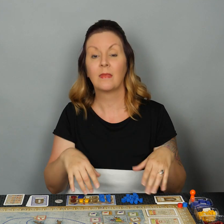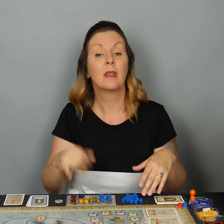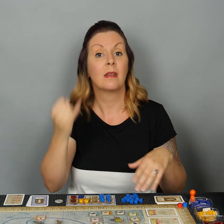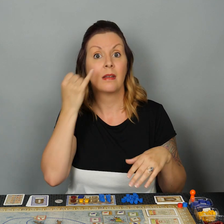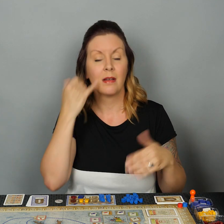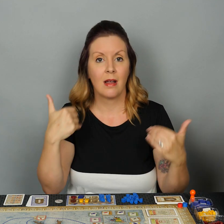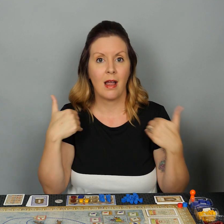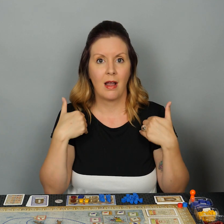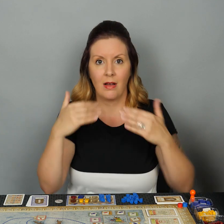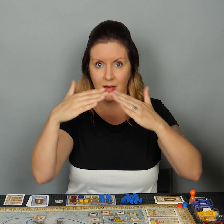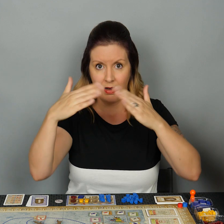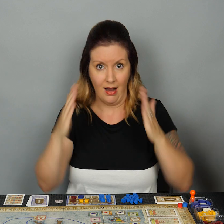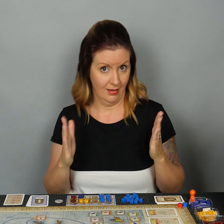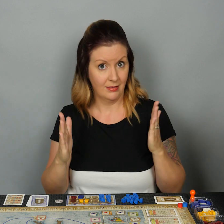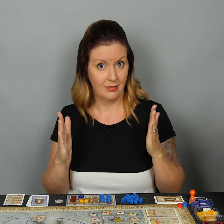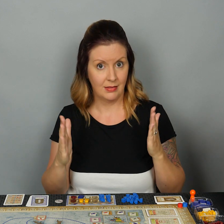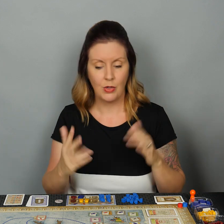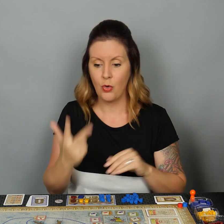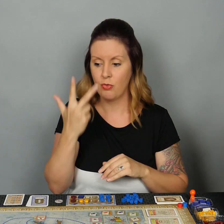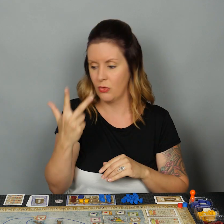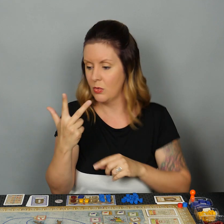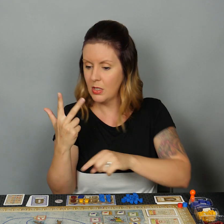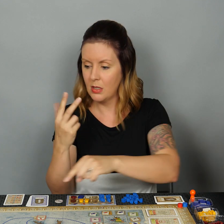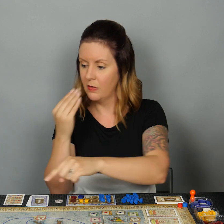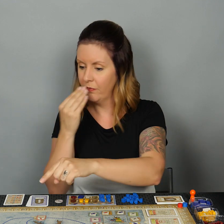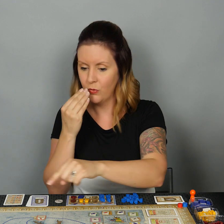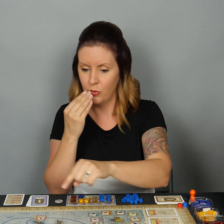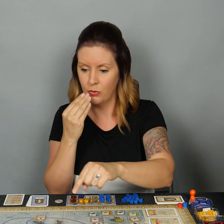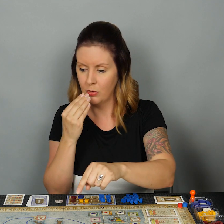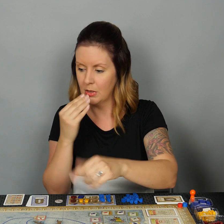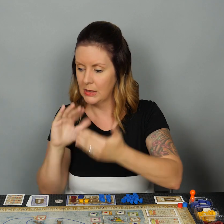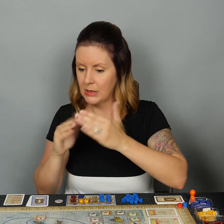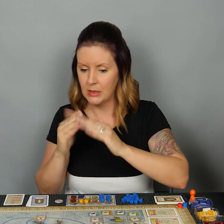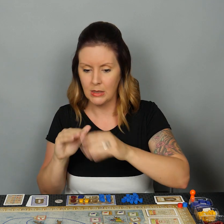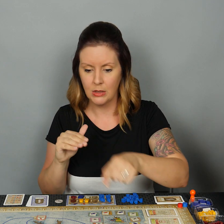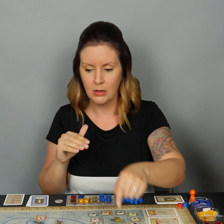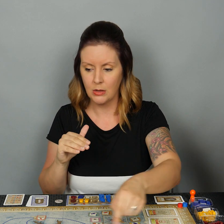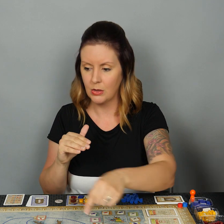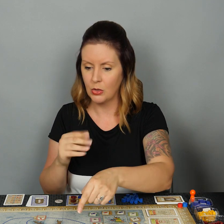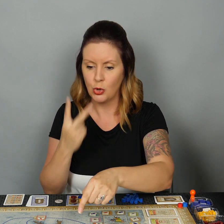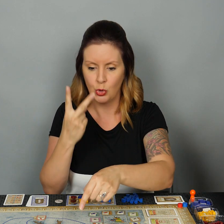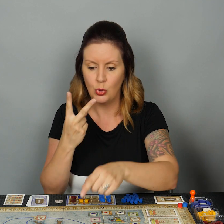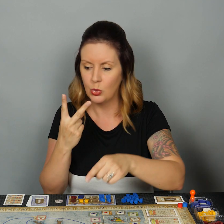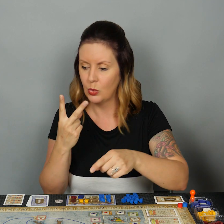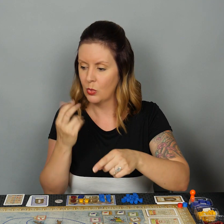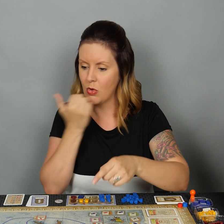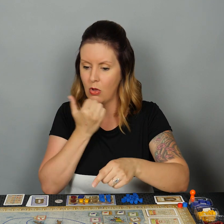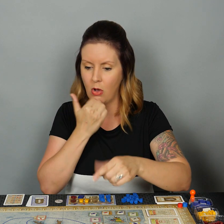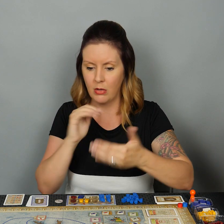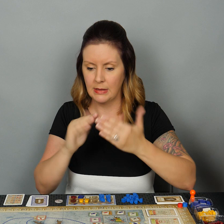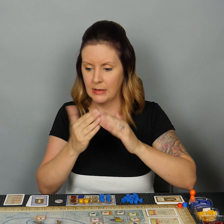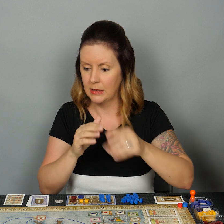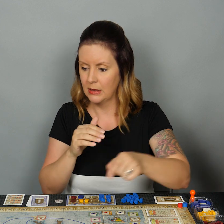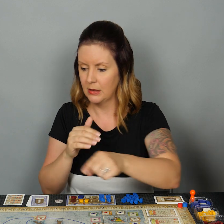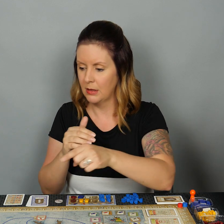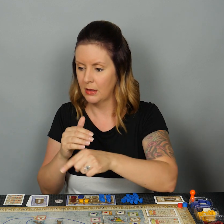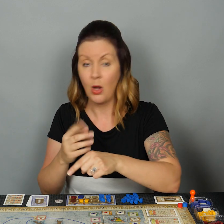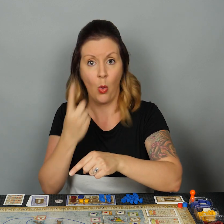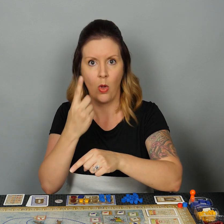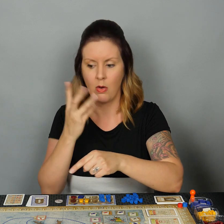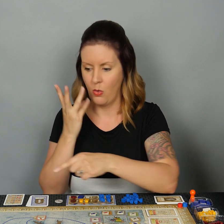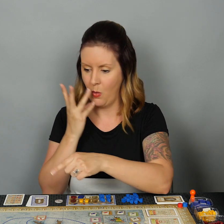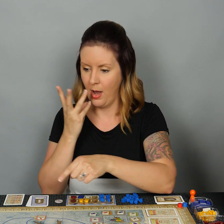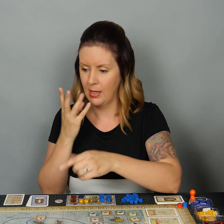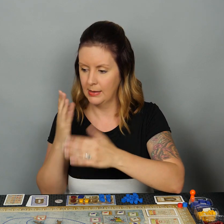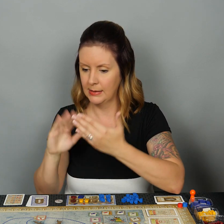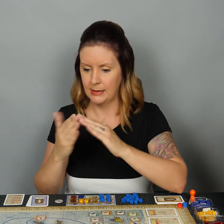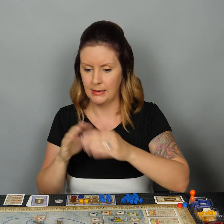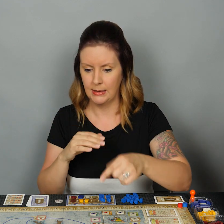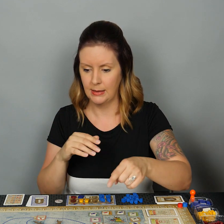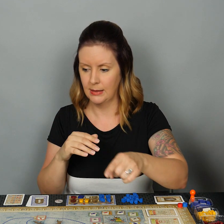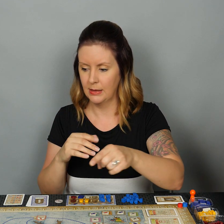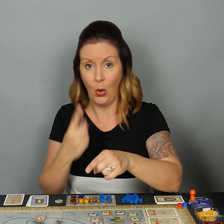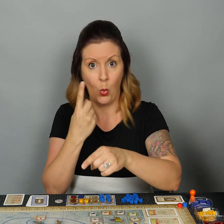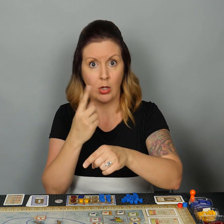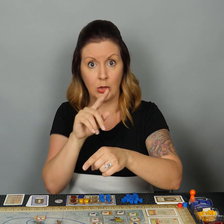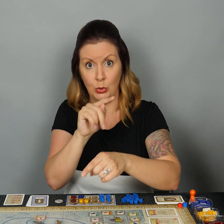For example, if you have houses in 3 food cities, 2 cloth cities, 1 wine city, and 1